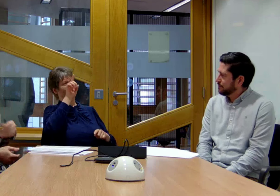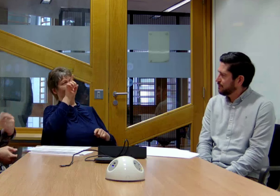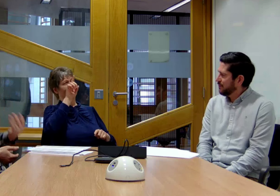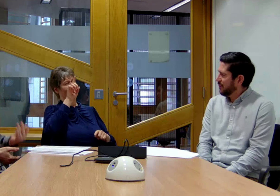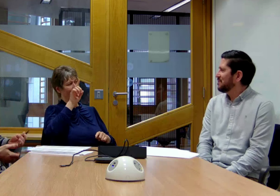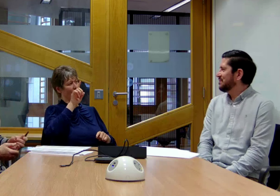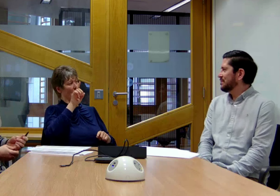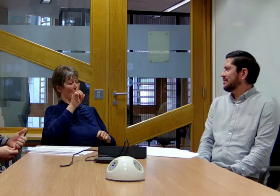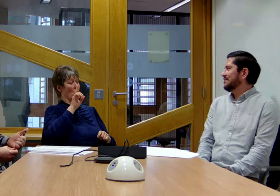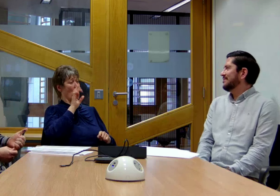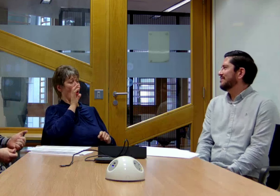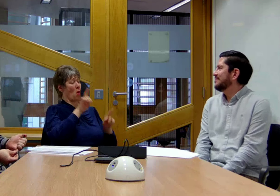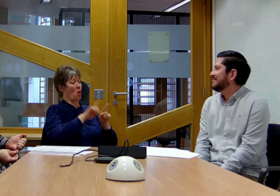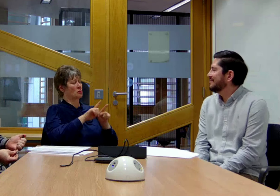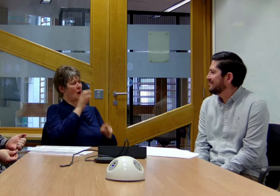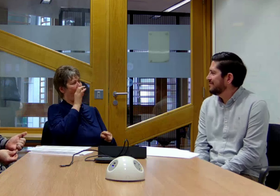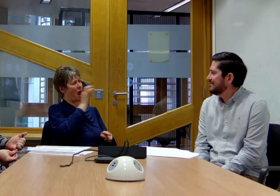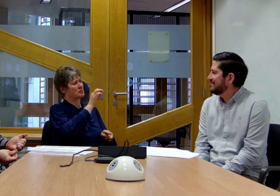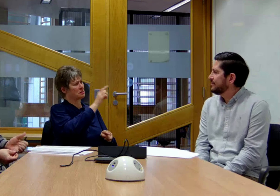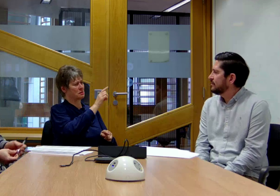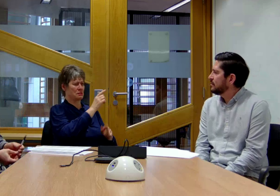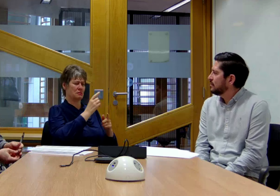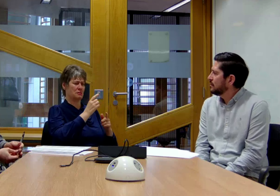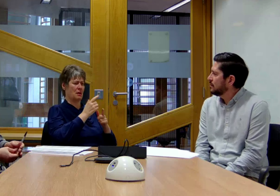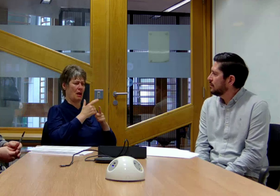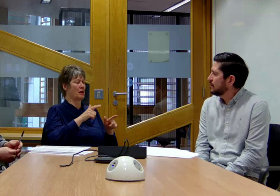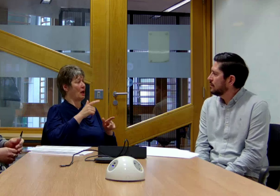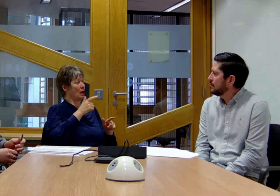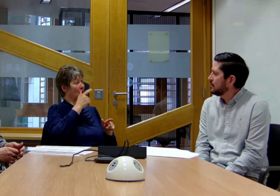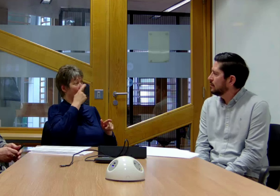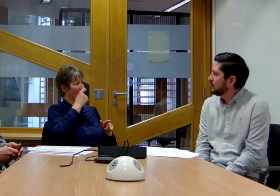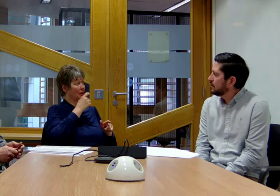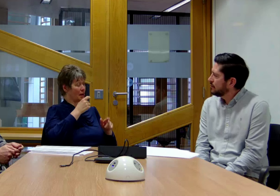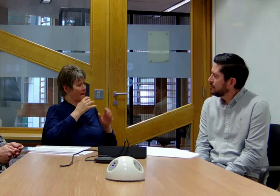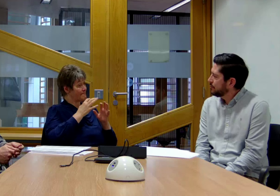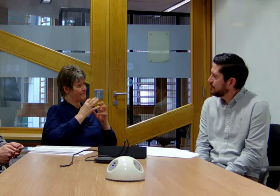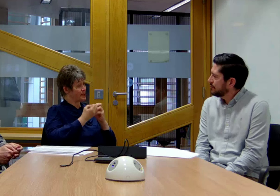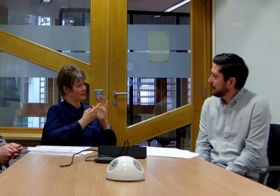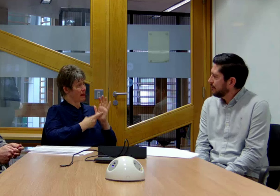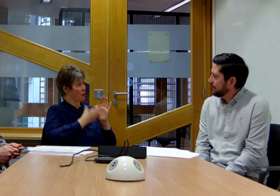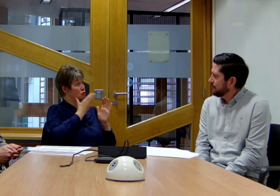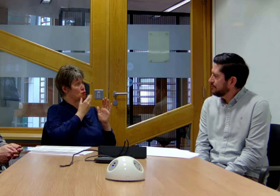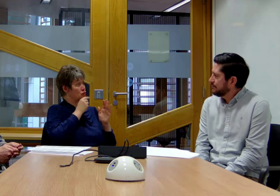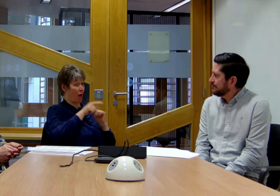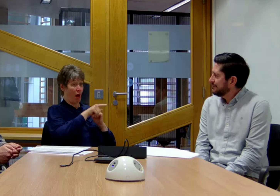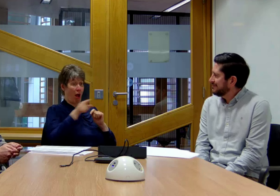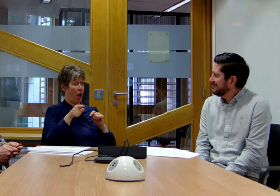So another question arising from this is about languages is can BSL users all understand